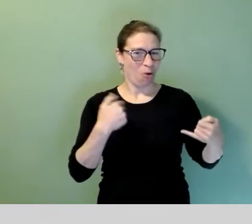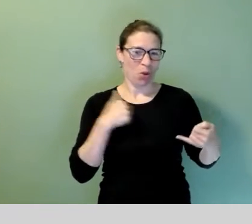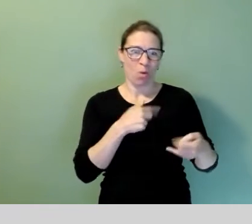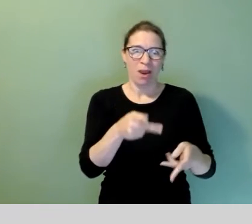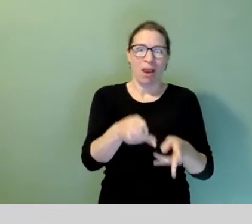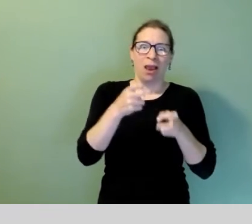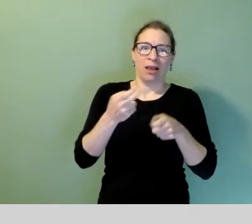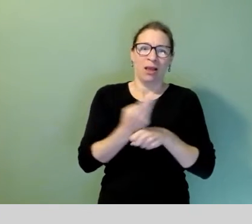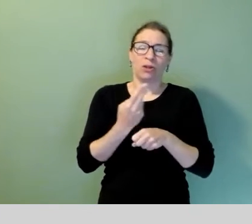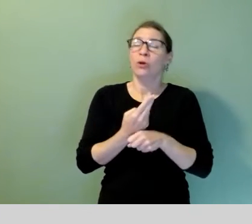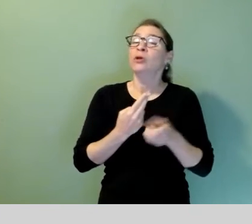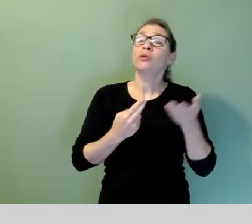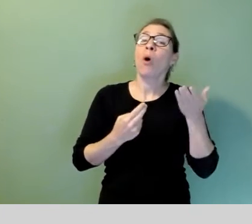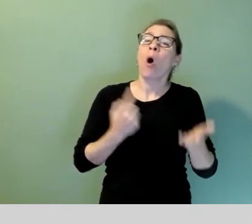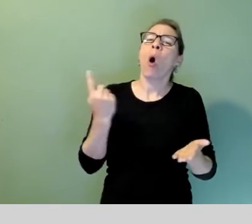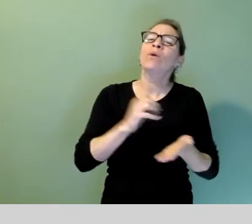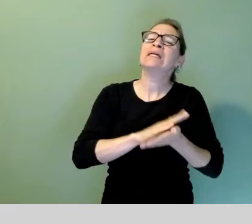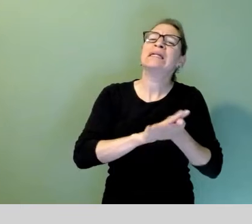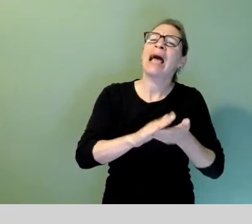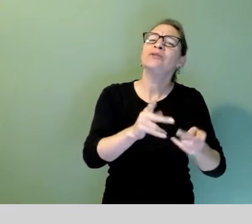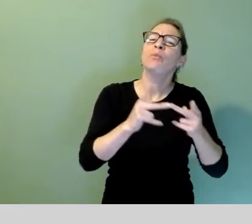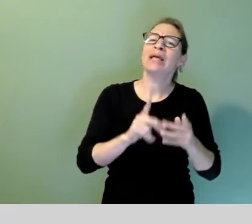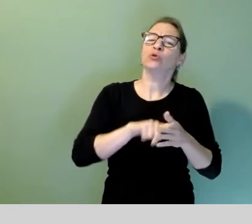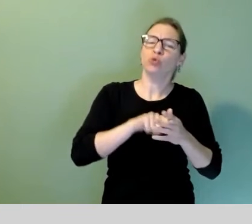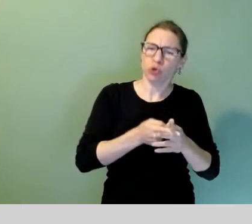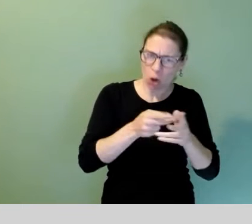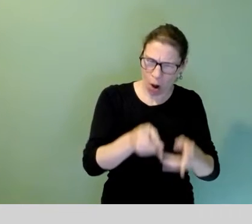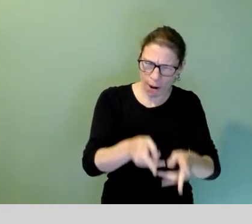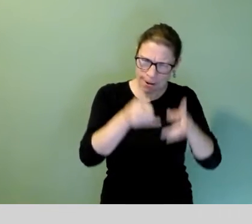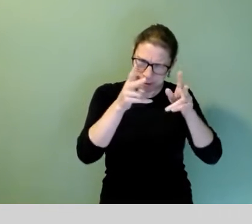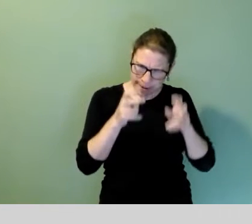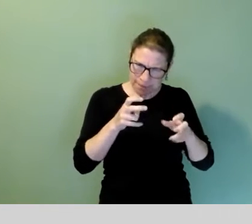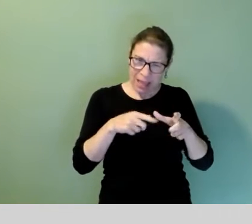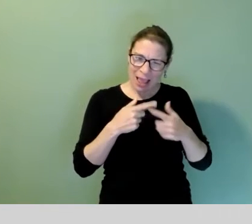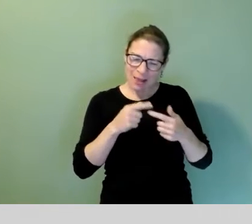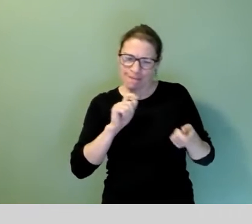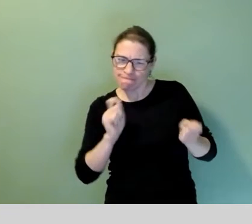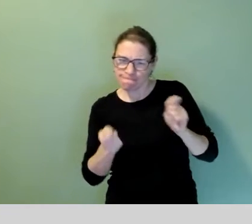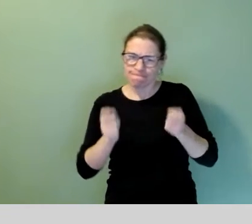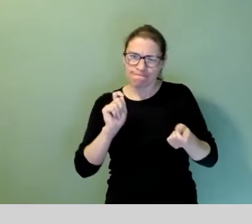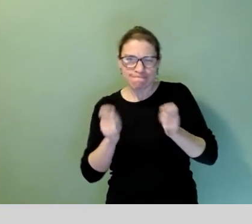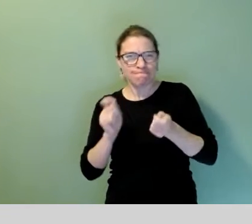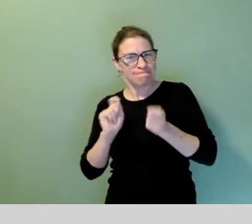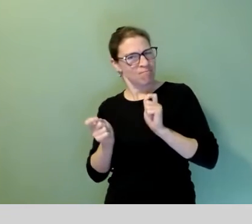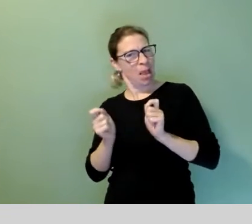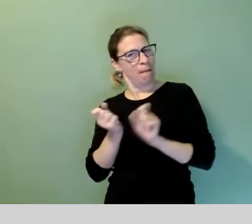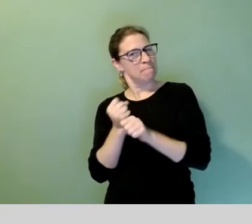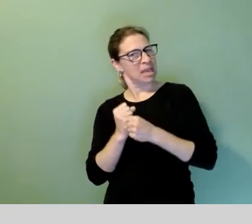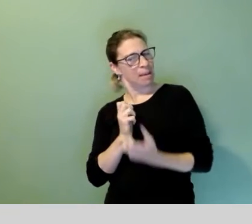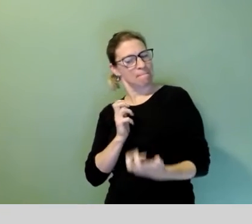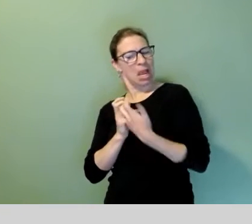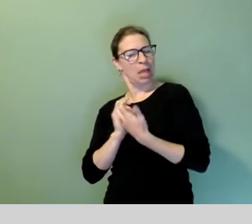So you can always use it as a starting point that we can then customize and adapt to our needs and to our specific datasets.